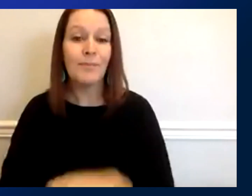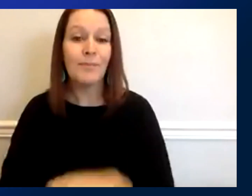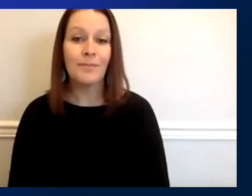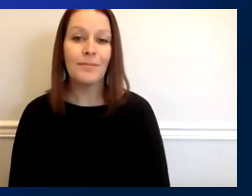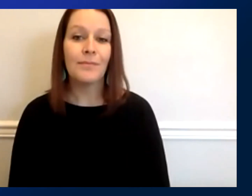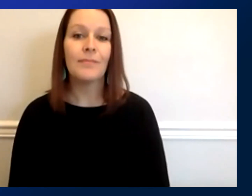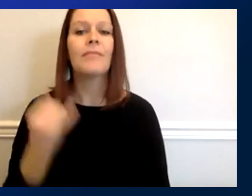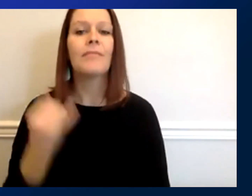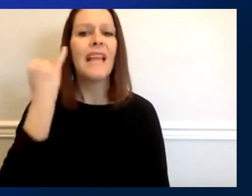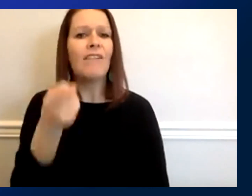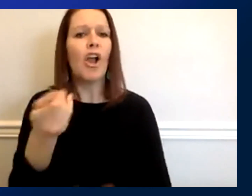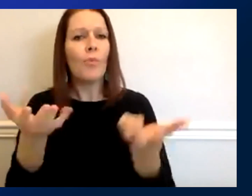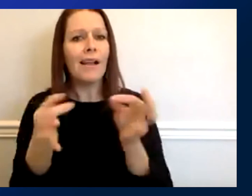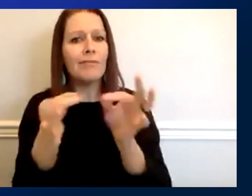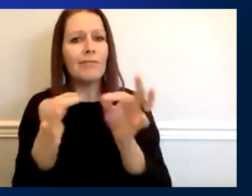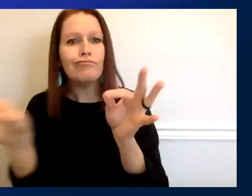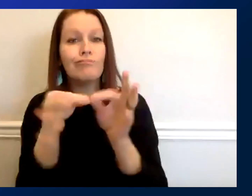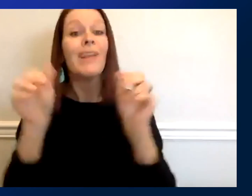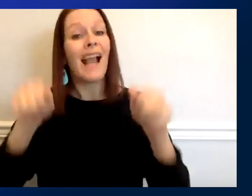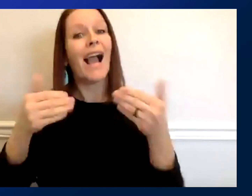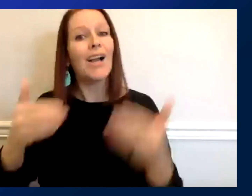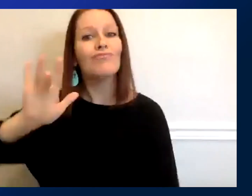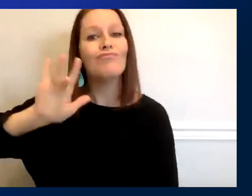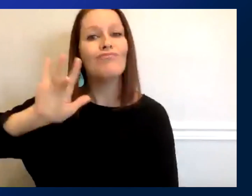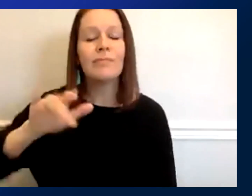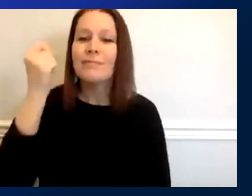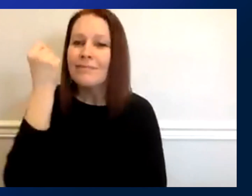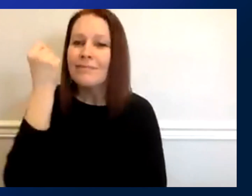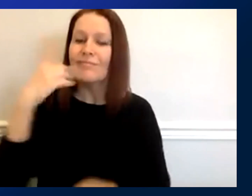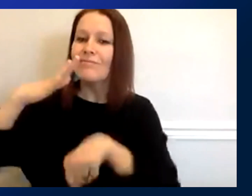if you'd like to have the captioning on you can turn the subtitles on however